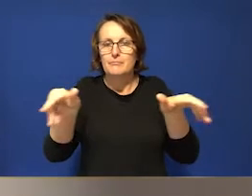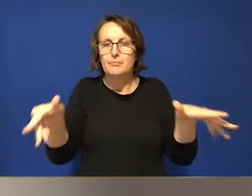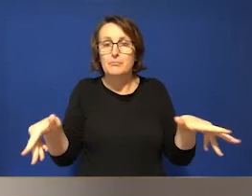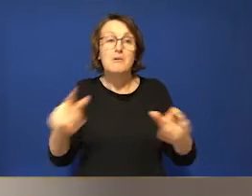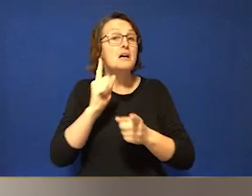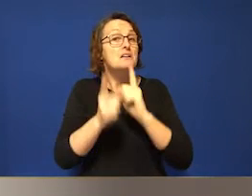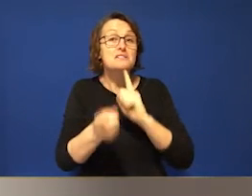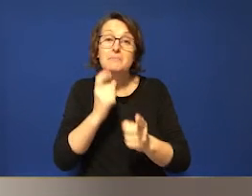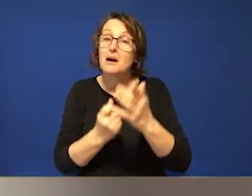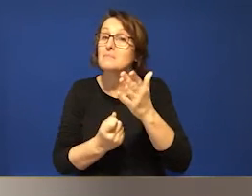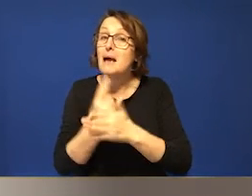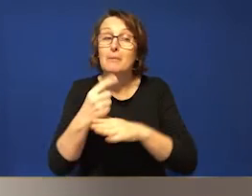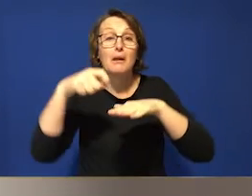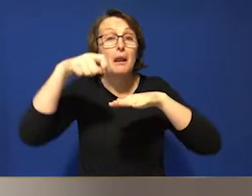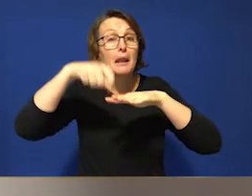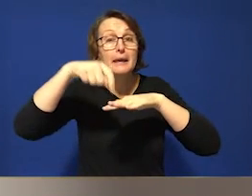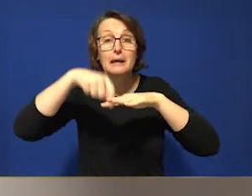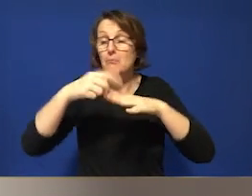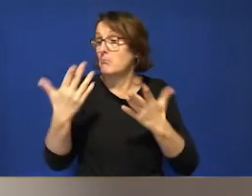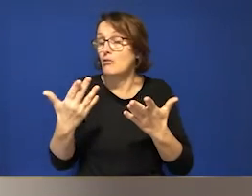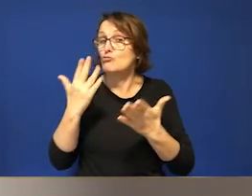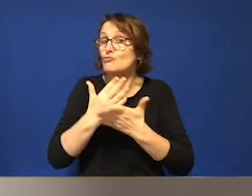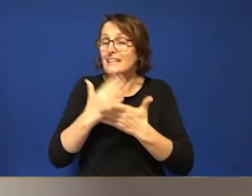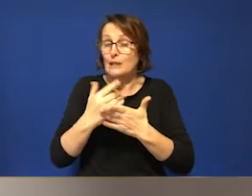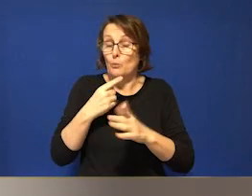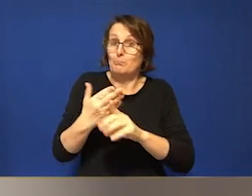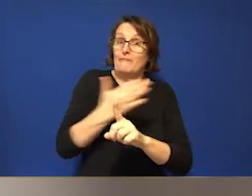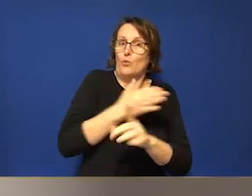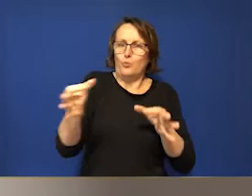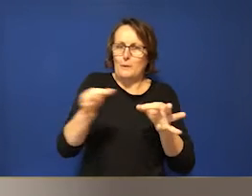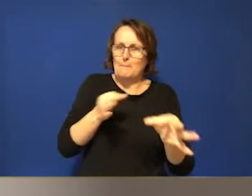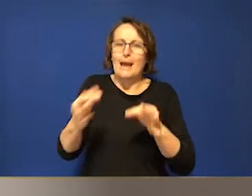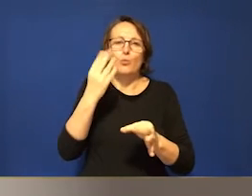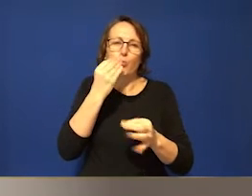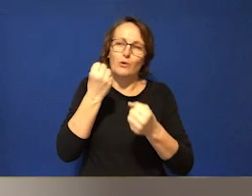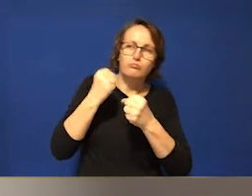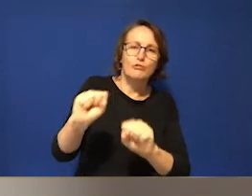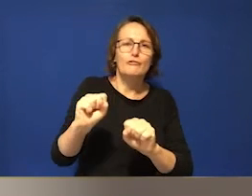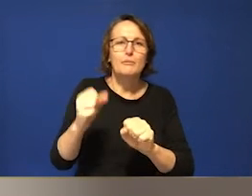but essentially the building has been thought out along those lines to make sure that